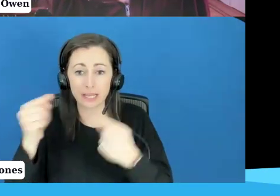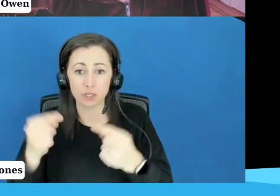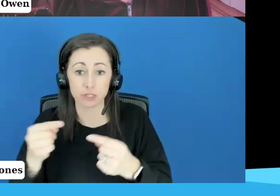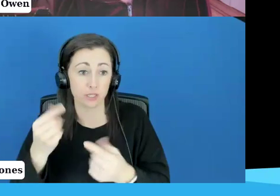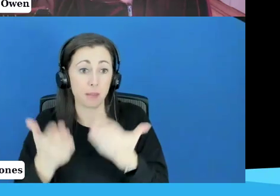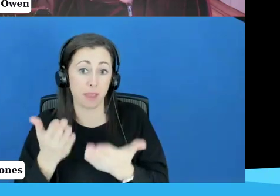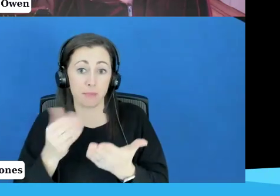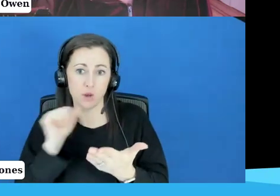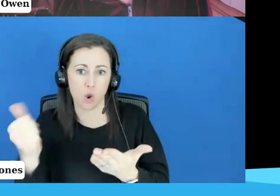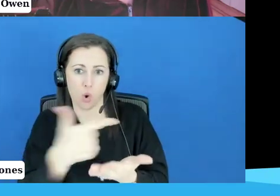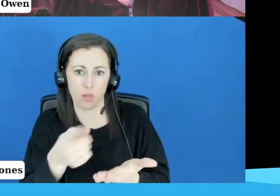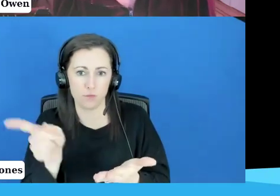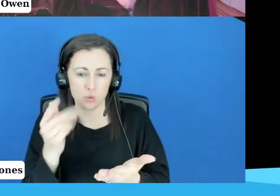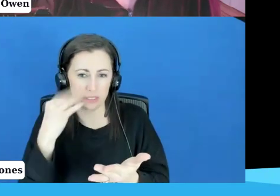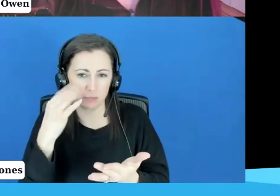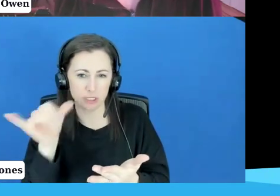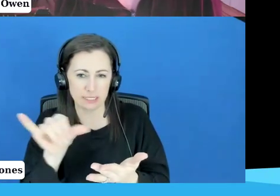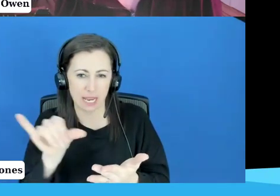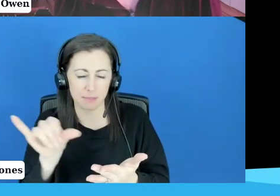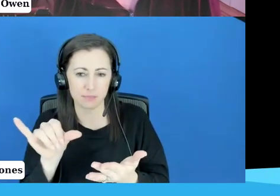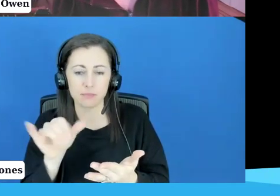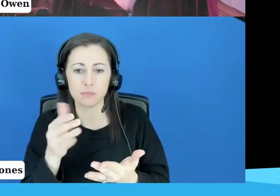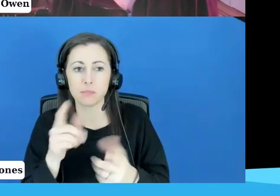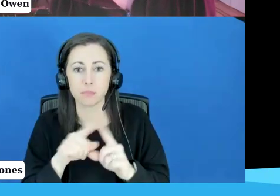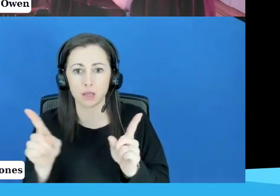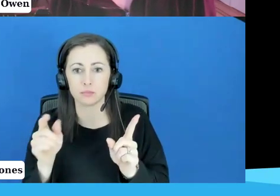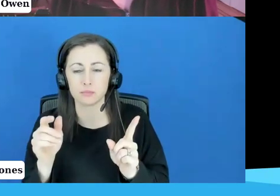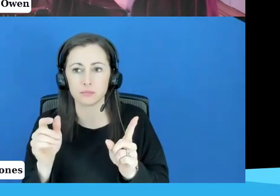I think a much smaller percentage of them are women.